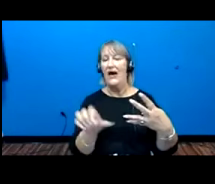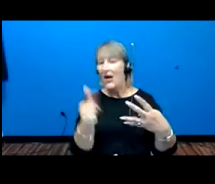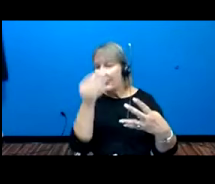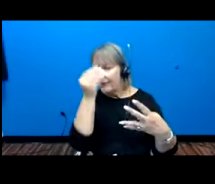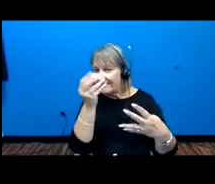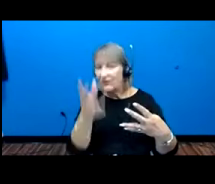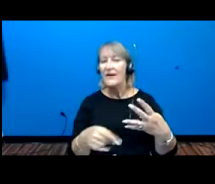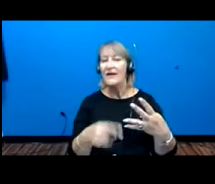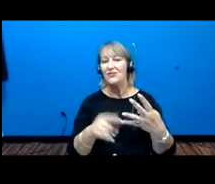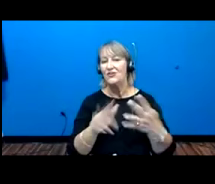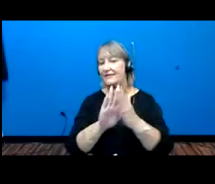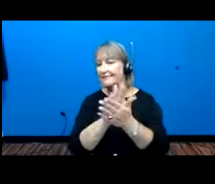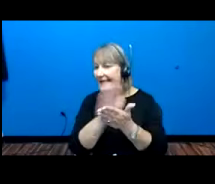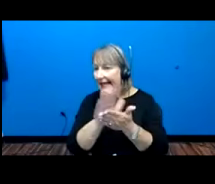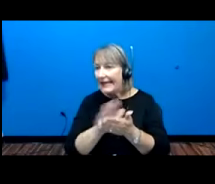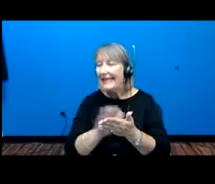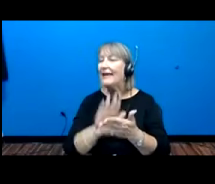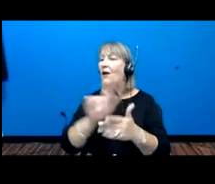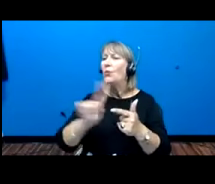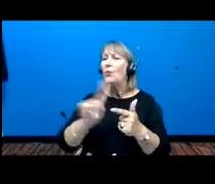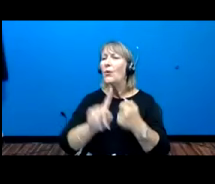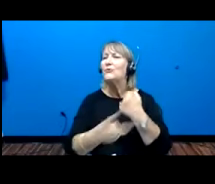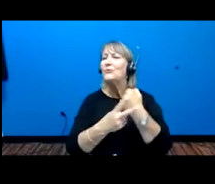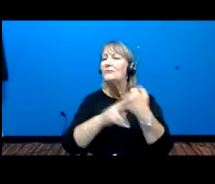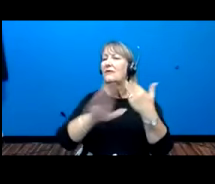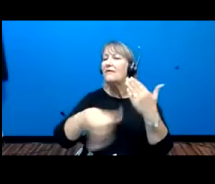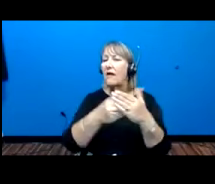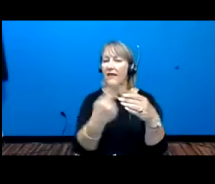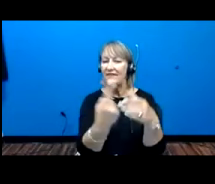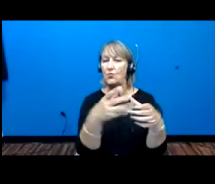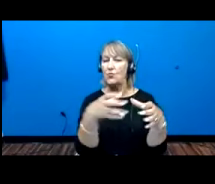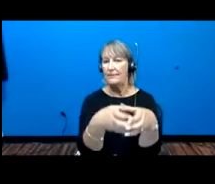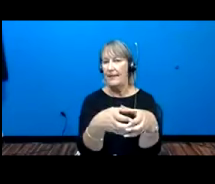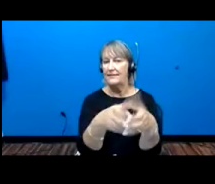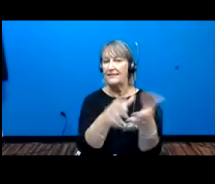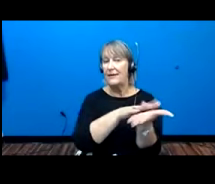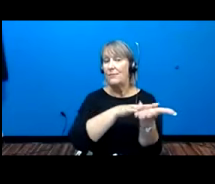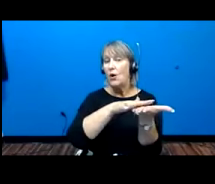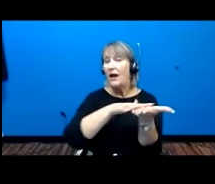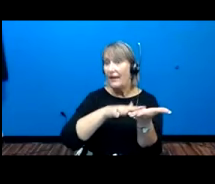and to request more information, specifically some of those braille resources that can be mailed to you.